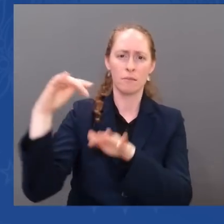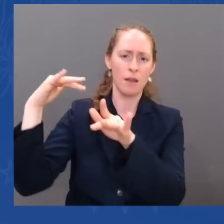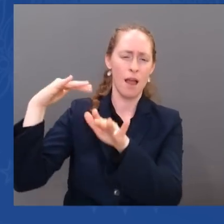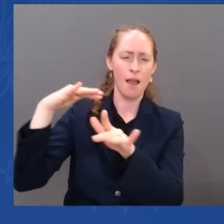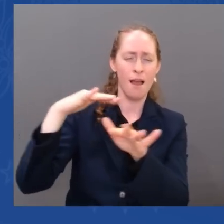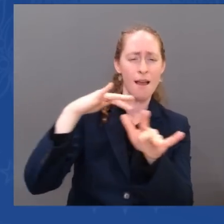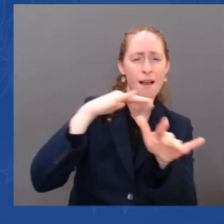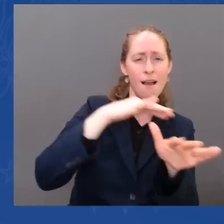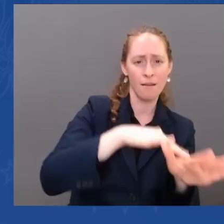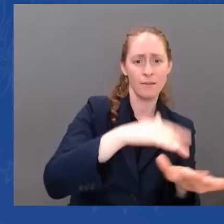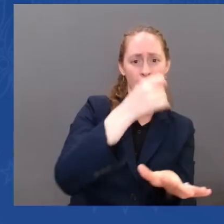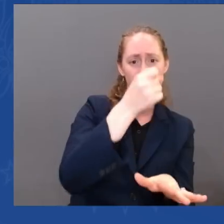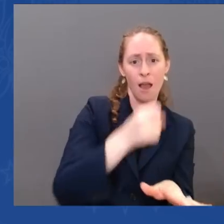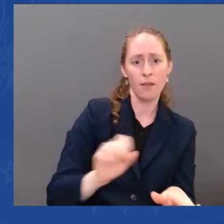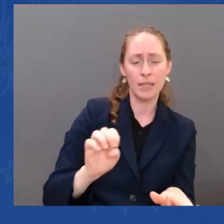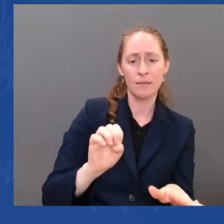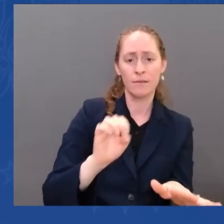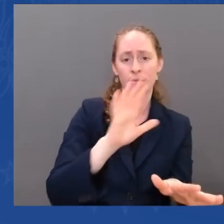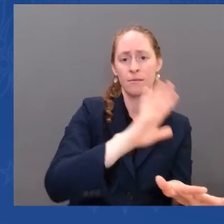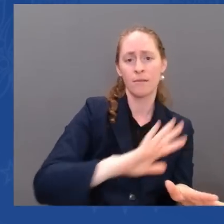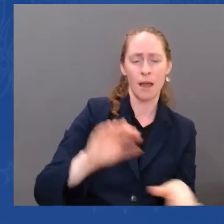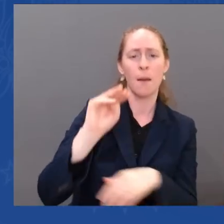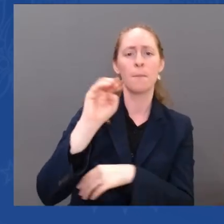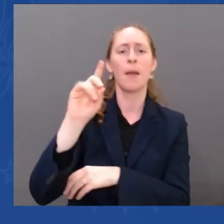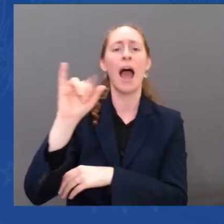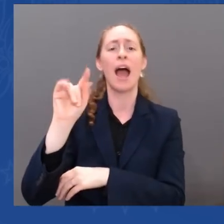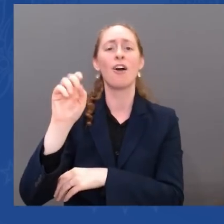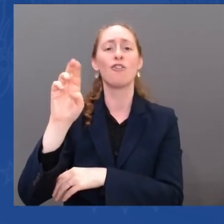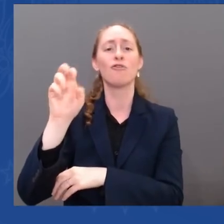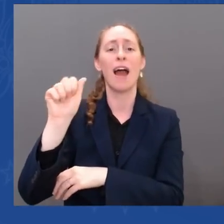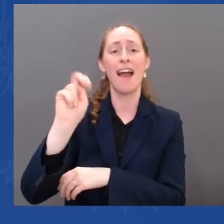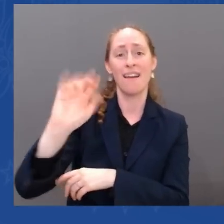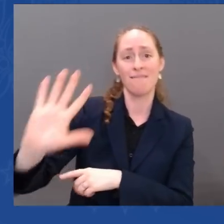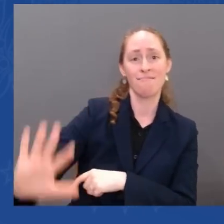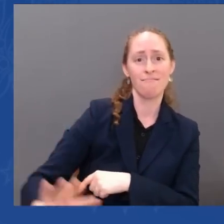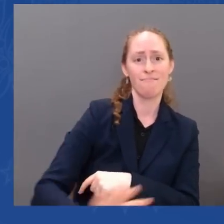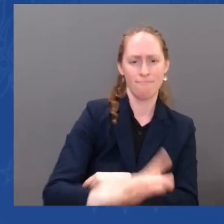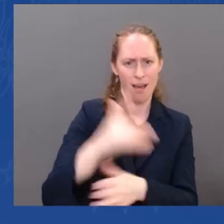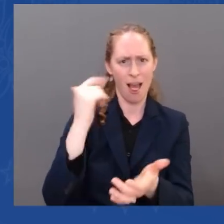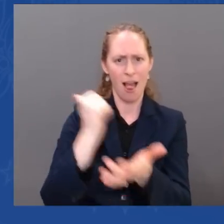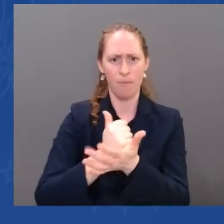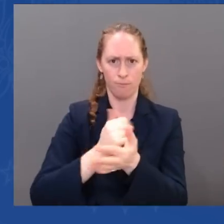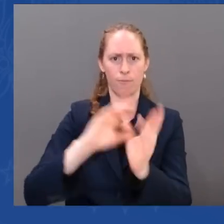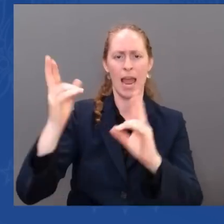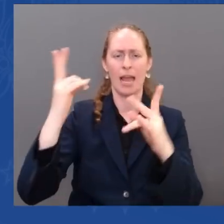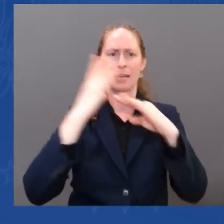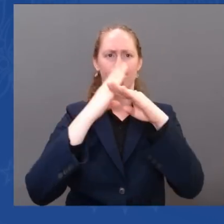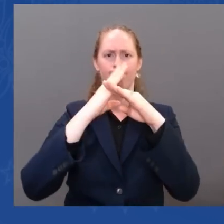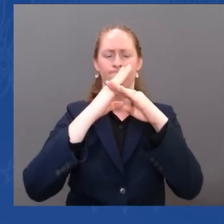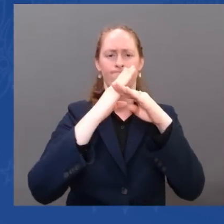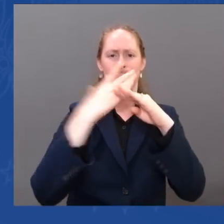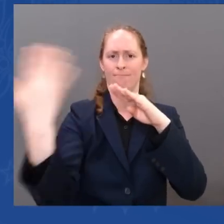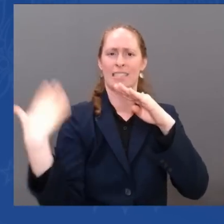and the capacity of democracies to be able to act in unison. And we're helping Ukrainians say "no" to Russian aggression.